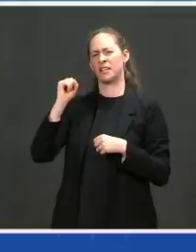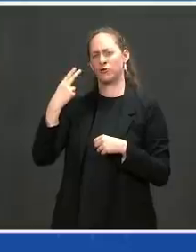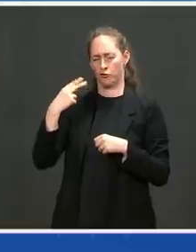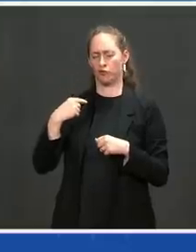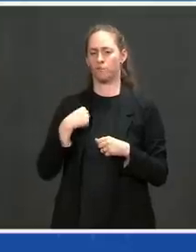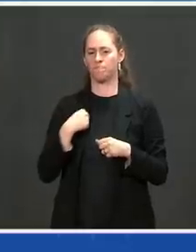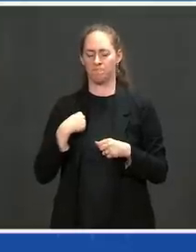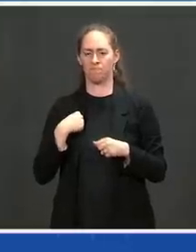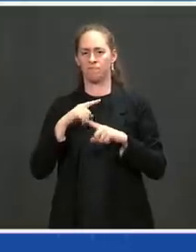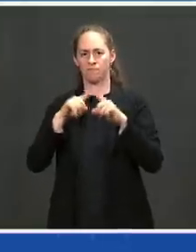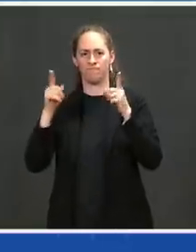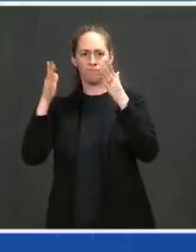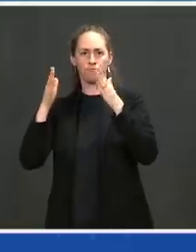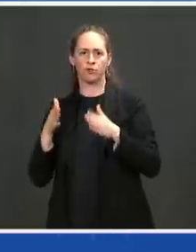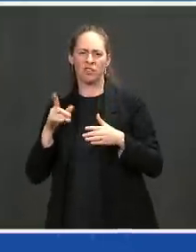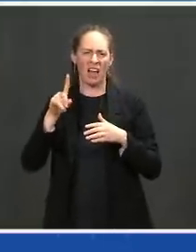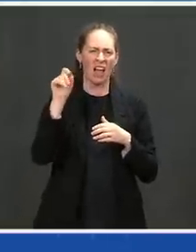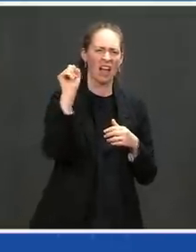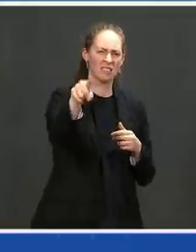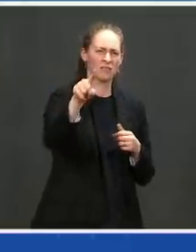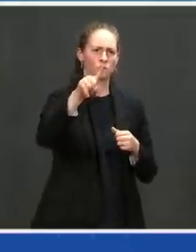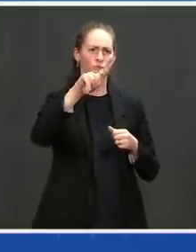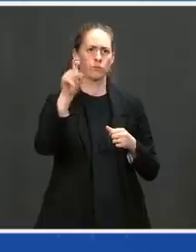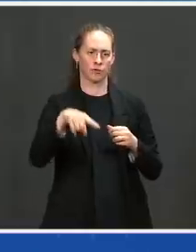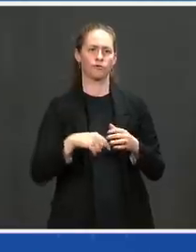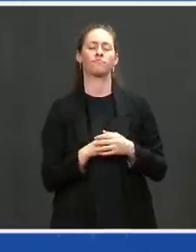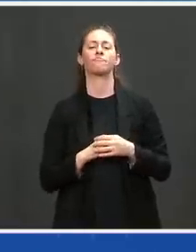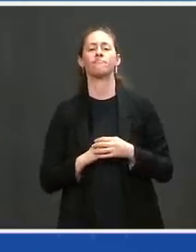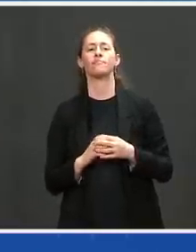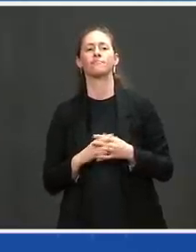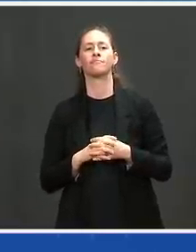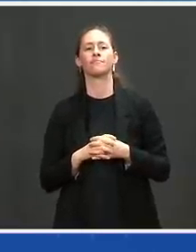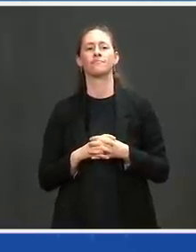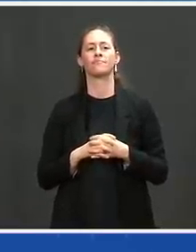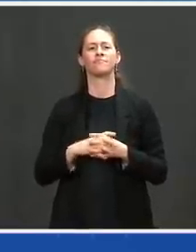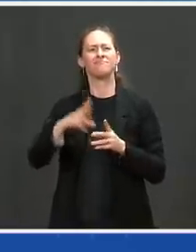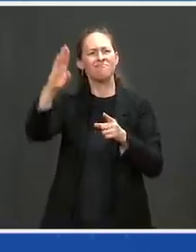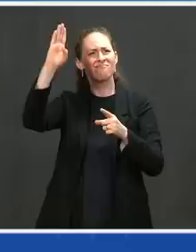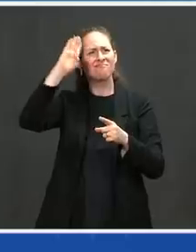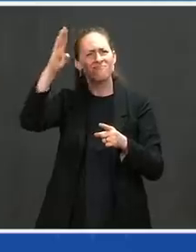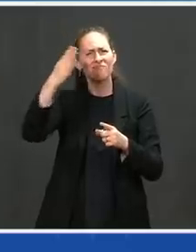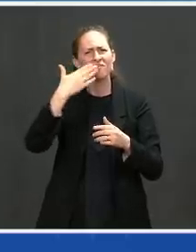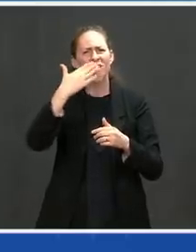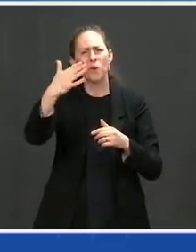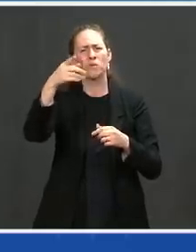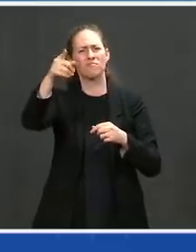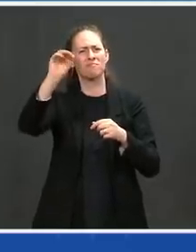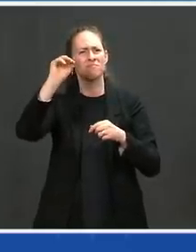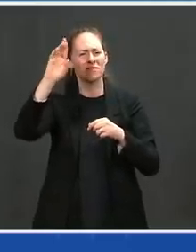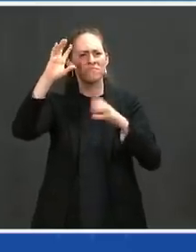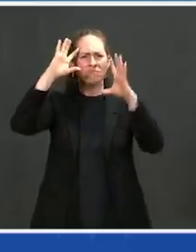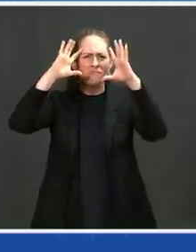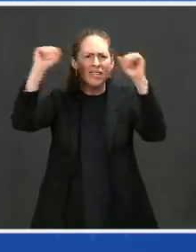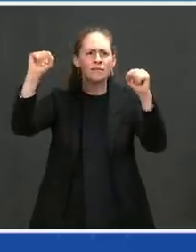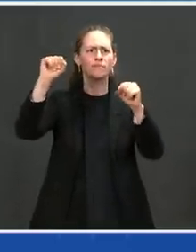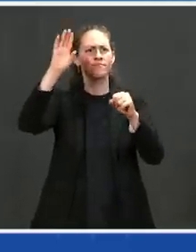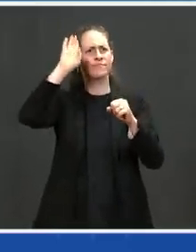The Press: Thanks so much, Mr. President. You've said over and over again that immigrants shouldn't come to this country right now; this isn't the time to come.